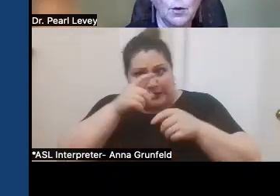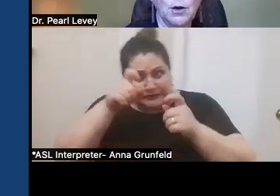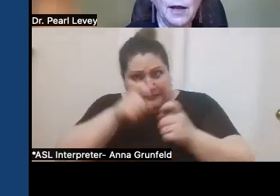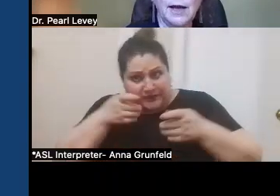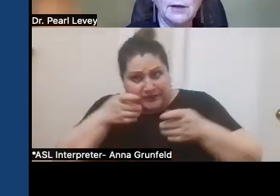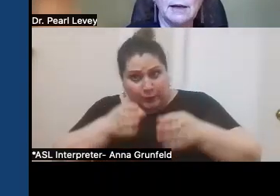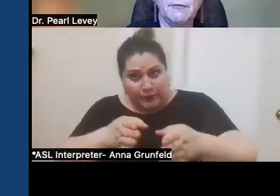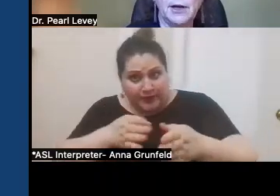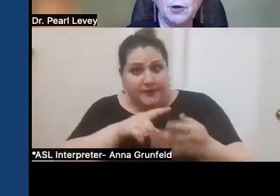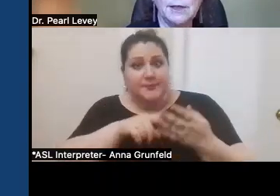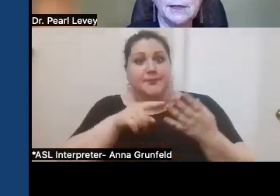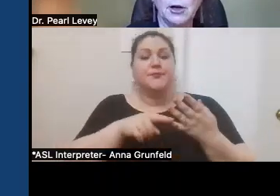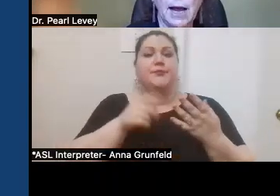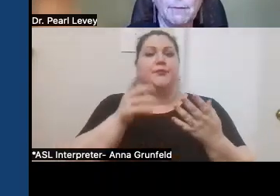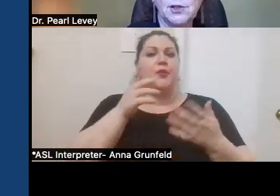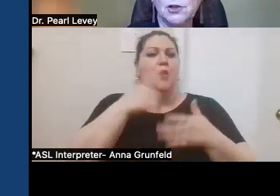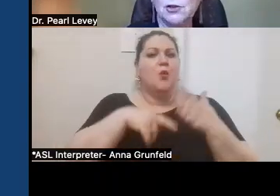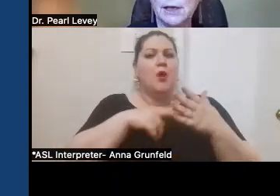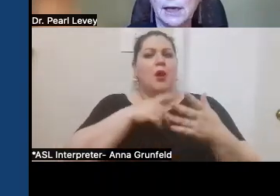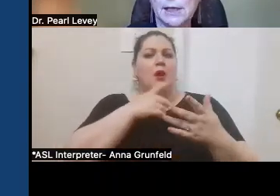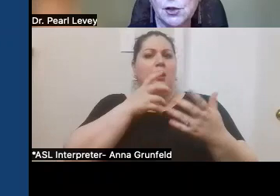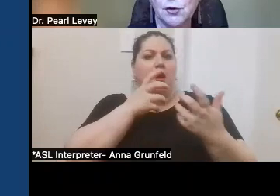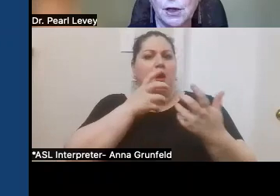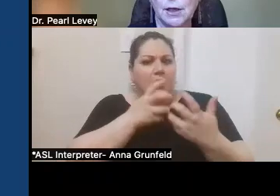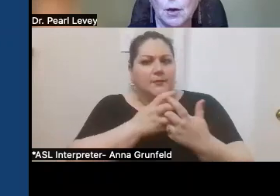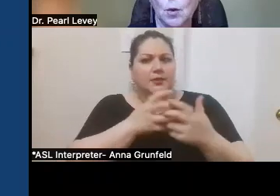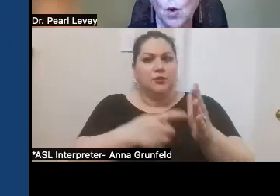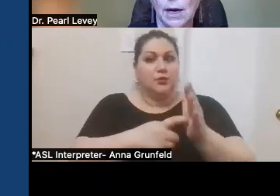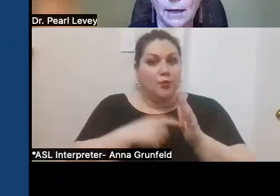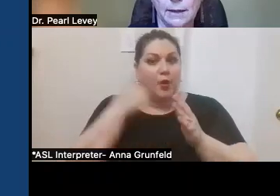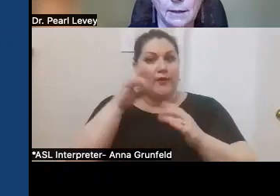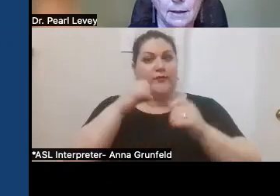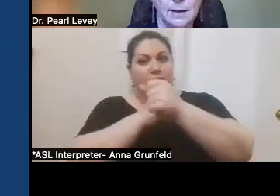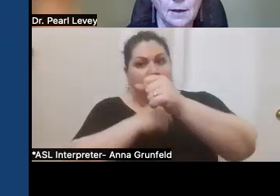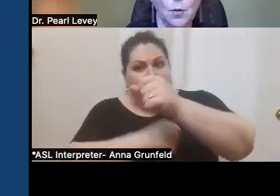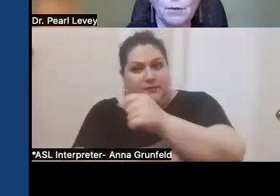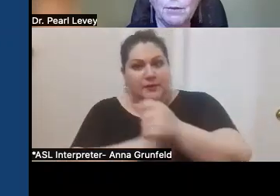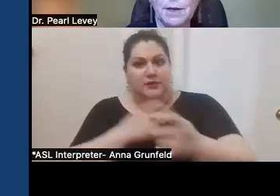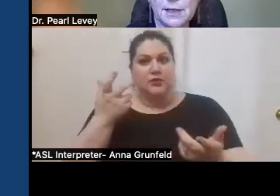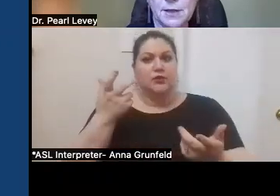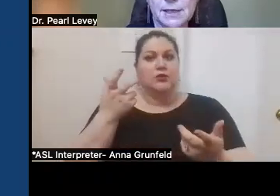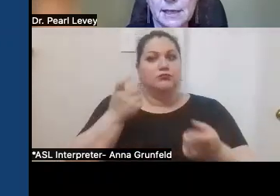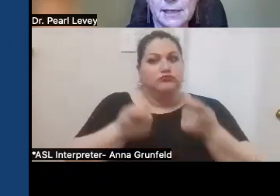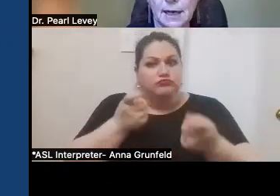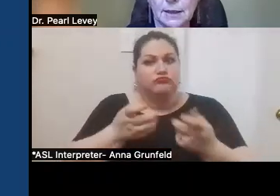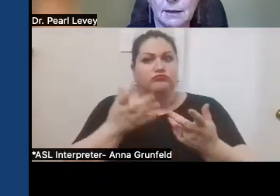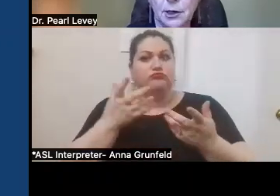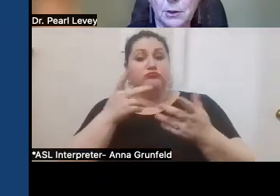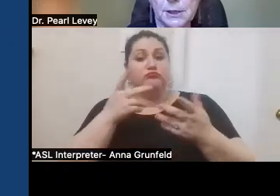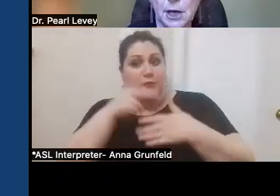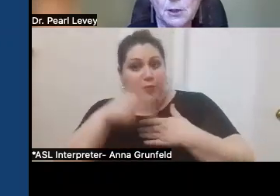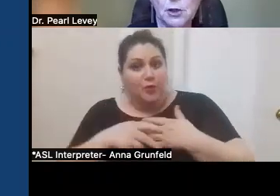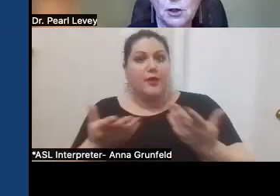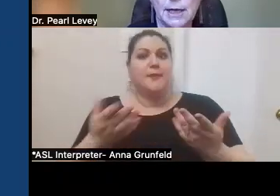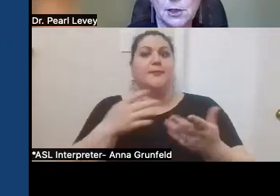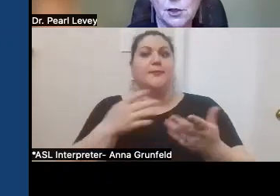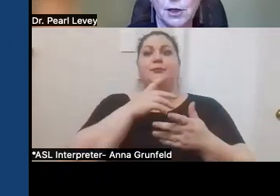What are the outcome variables that are absolutely necessary? Why? What methods of assessing outcome variables are absolutely necessary?